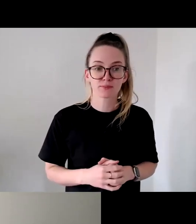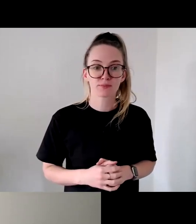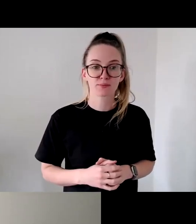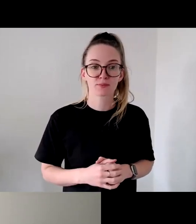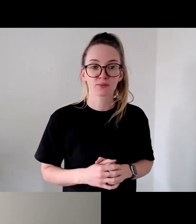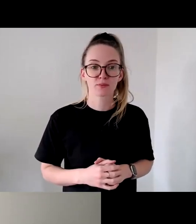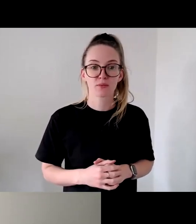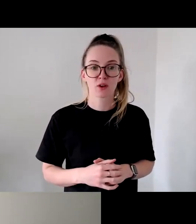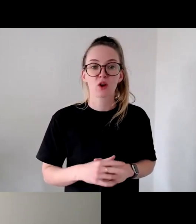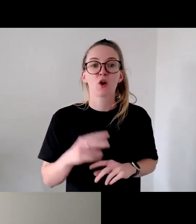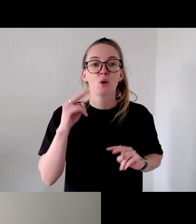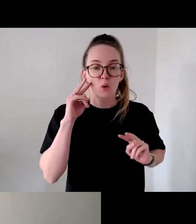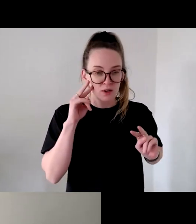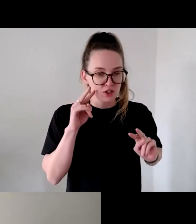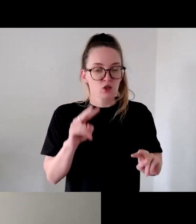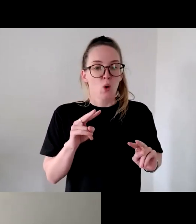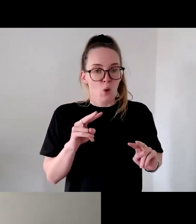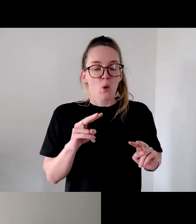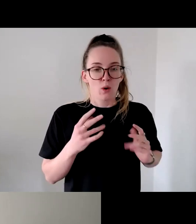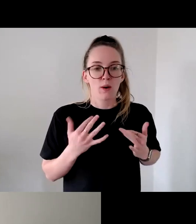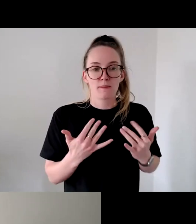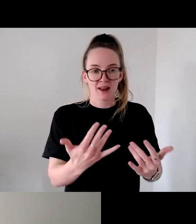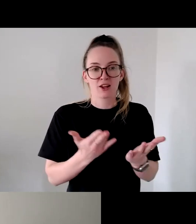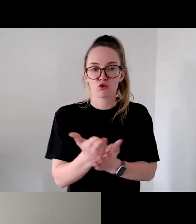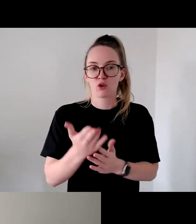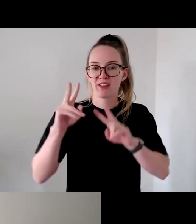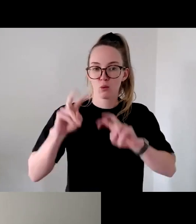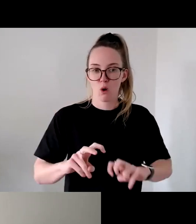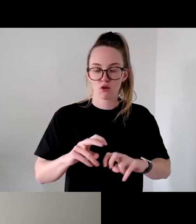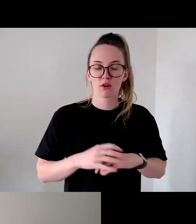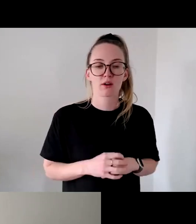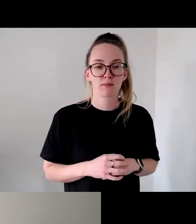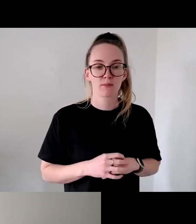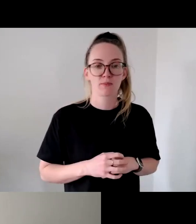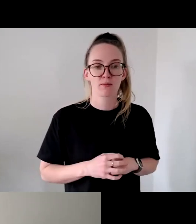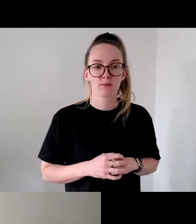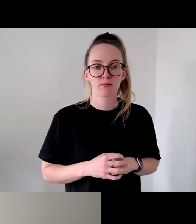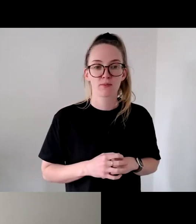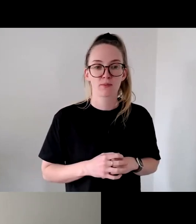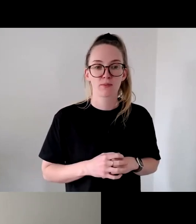Respect at Work Inquiry. Was, I think, I will not get the statistics exactly right although I knew